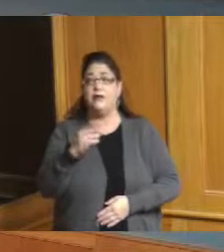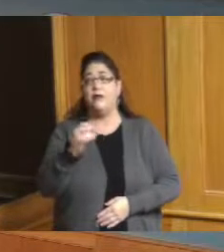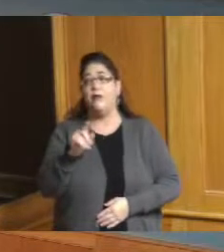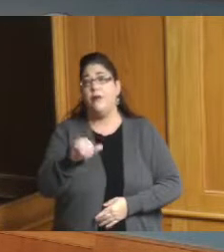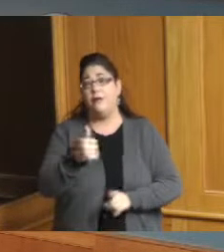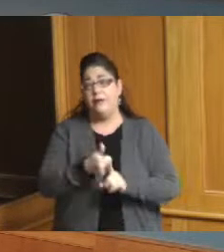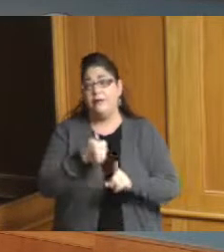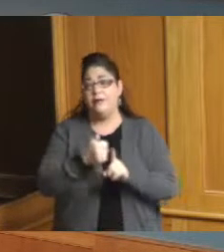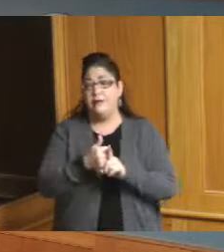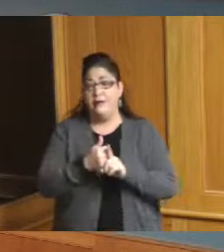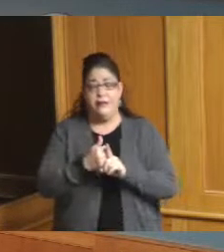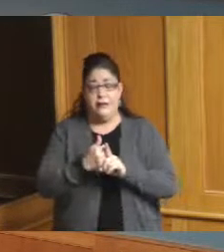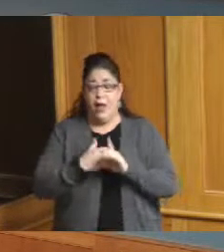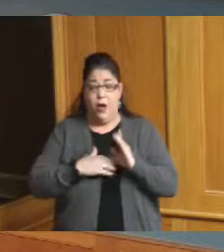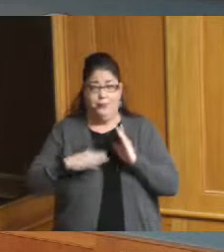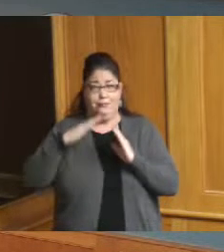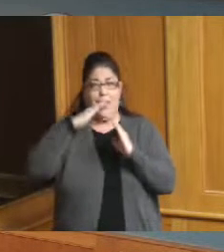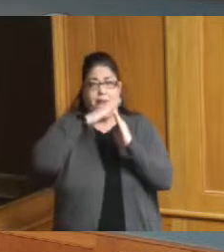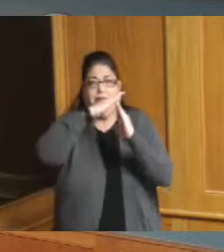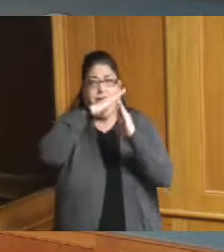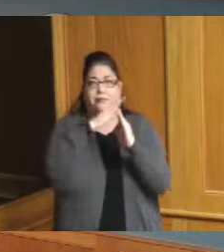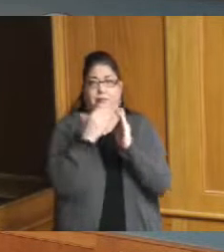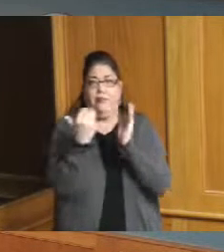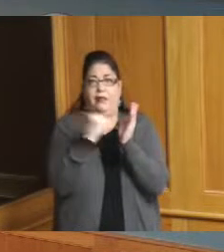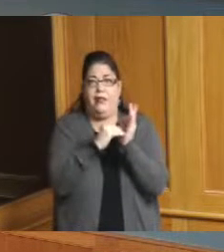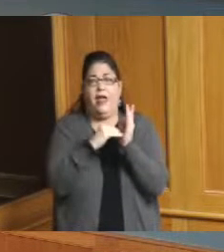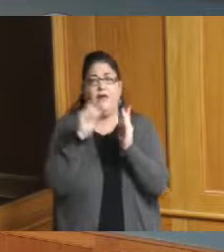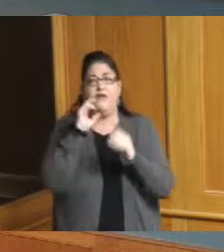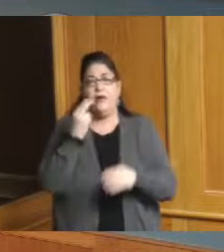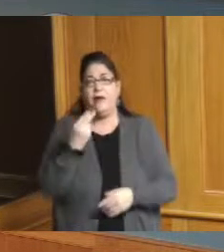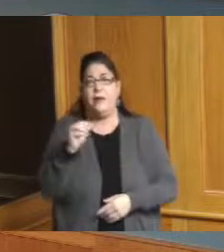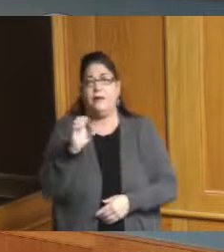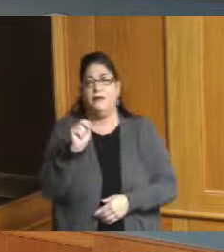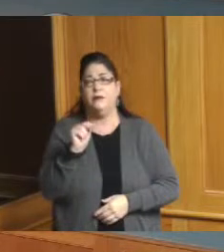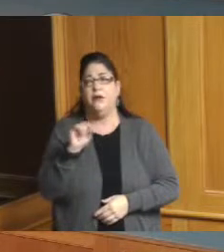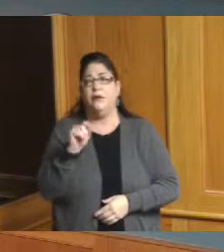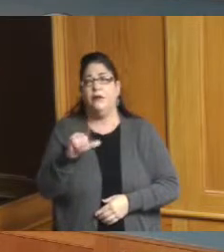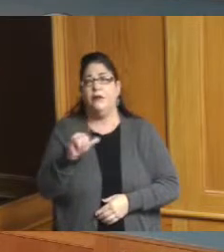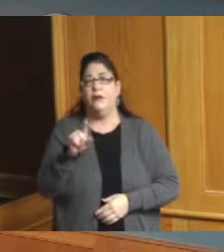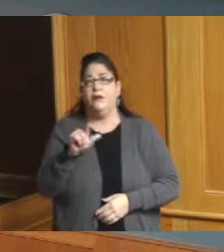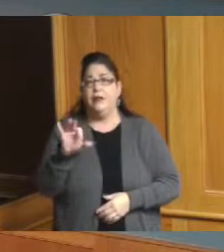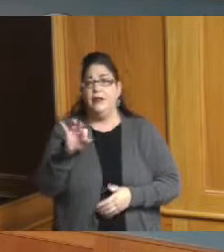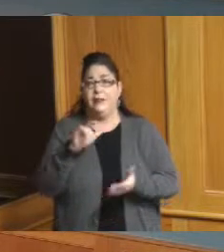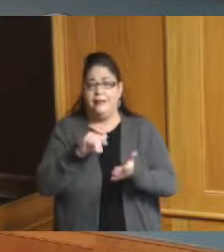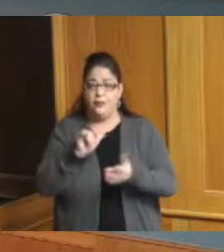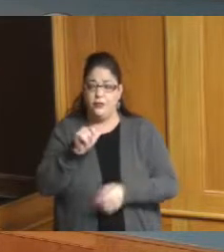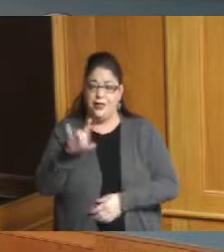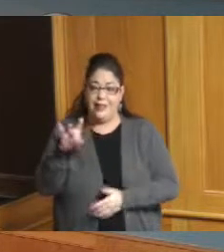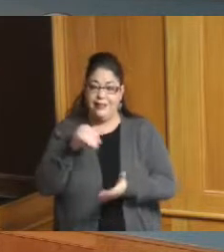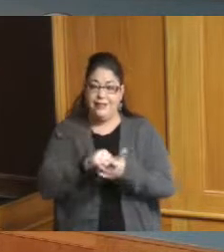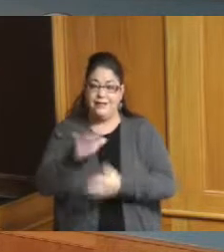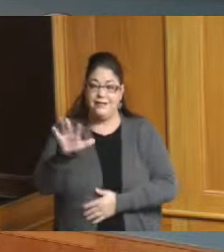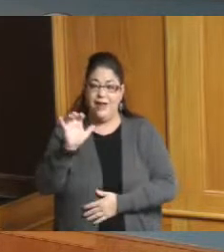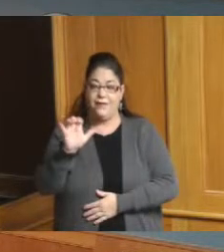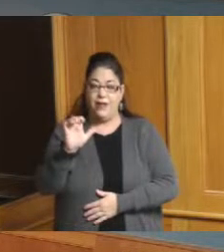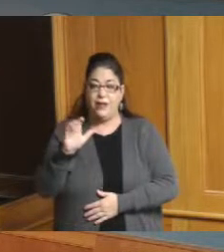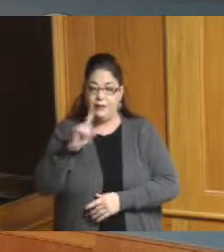high of active cases within Hamilton County we have 28 500 active cases of Covid-19 and that is